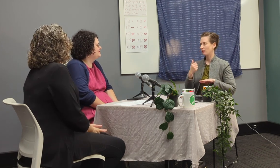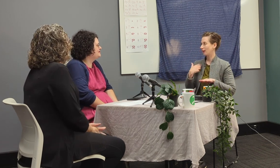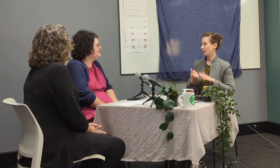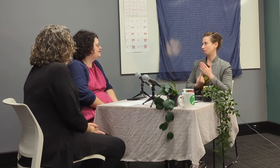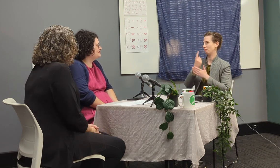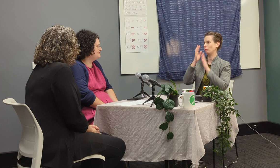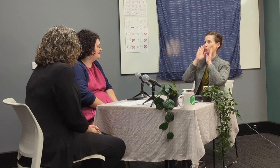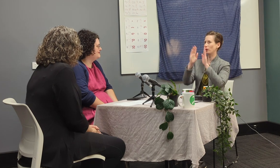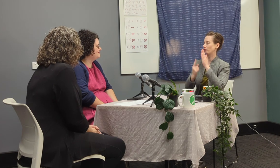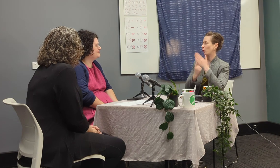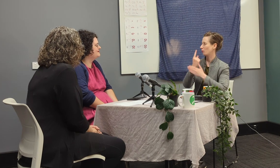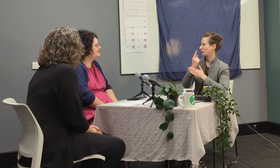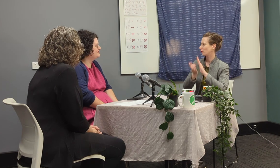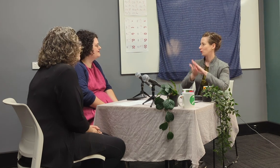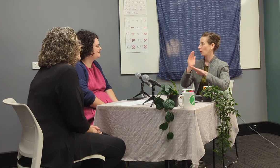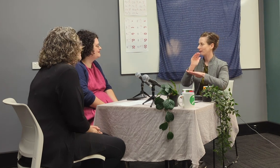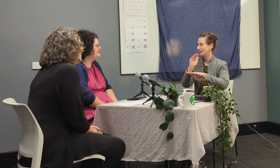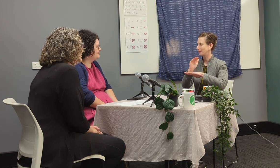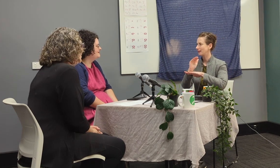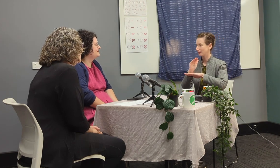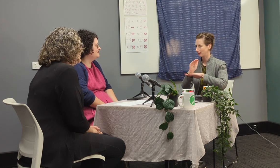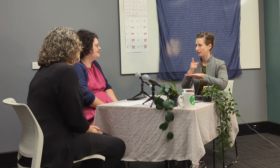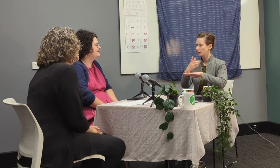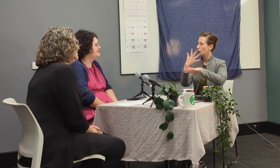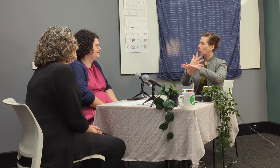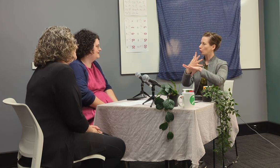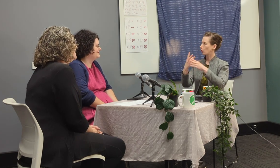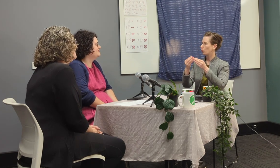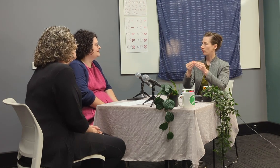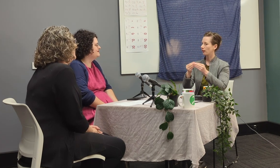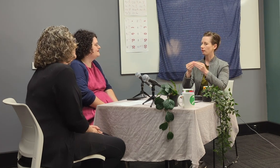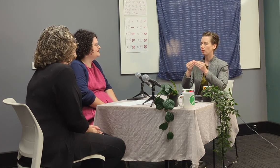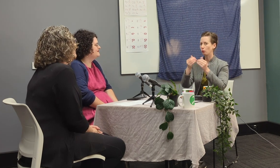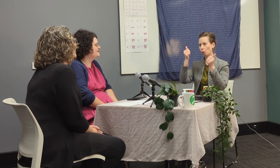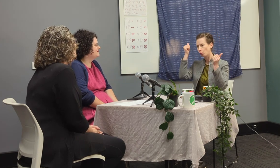I finished that project, and I had a wonderful opportunity to go overseas.